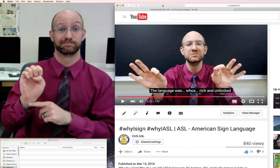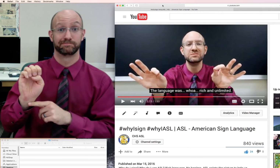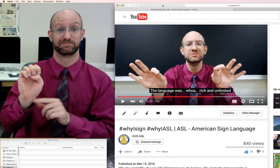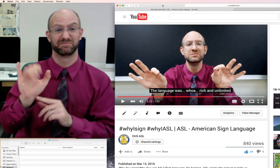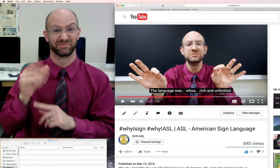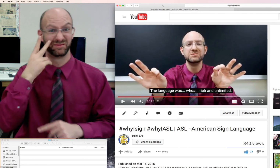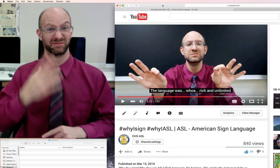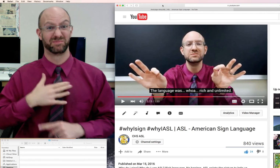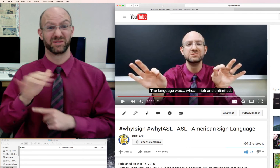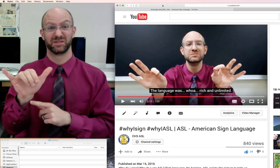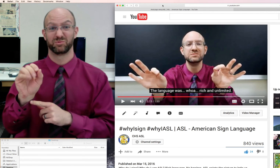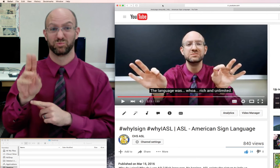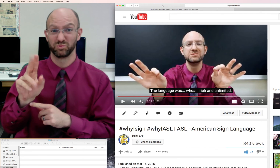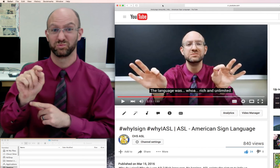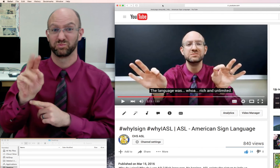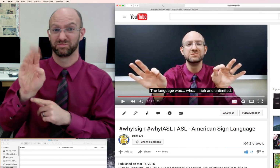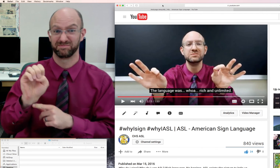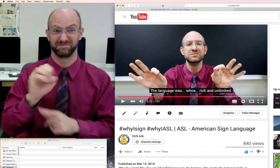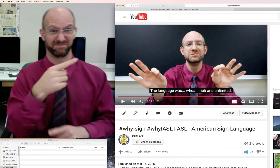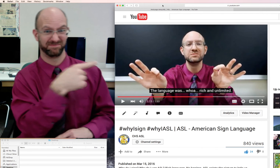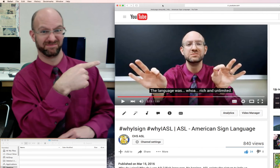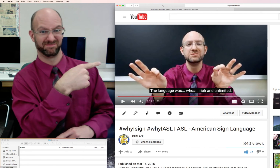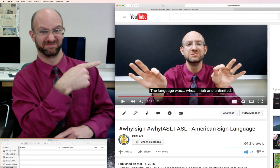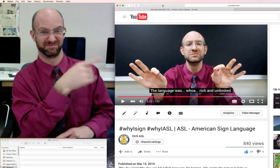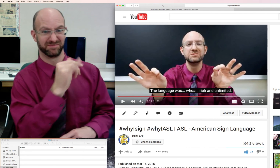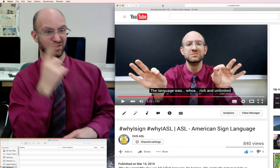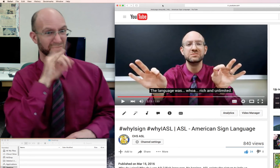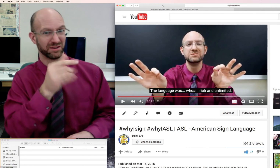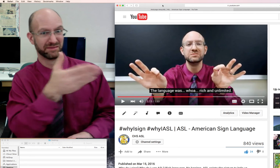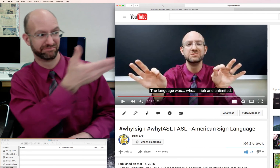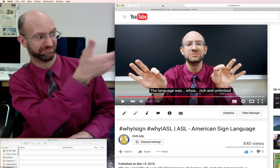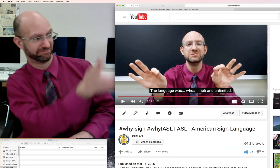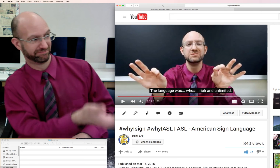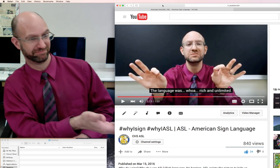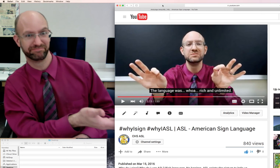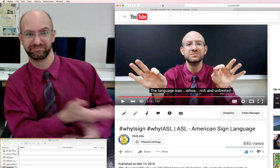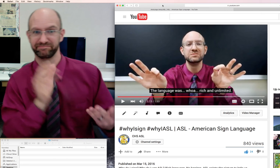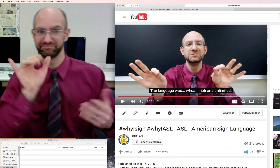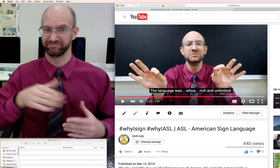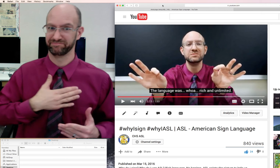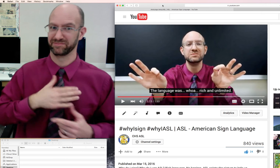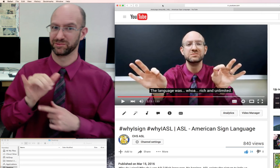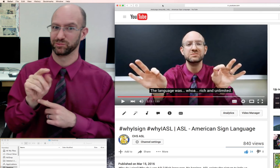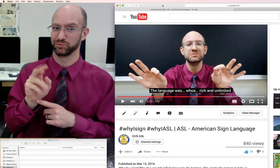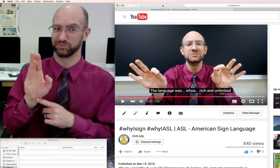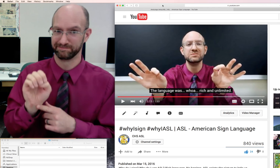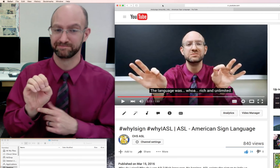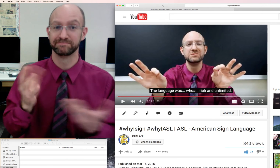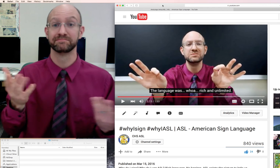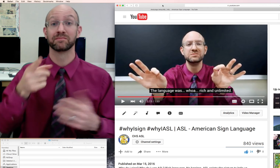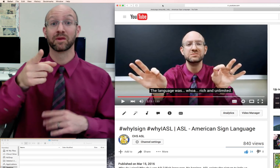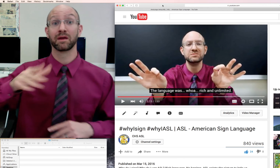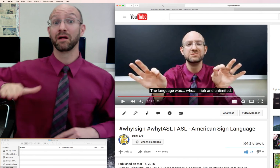You can see, this is what my Youtube page looks like. That is my Youtube page.